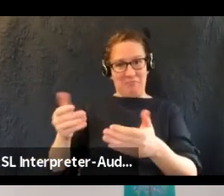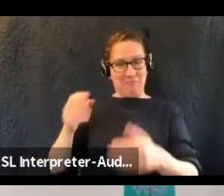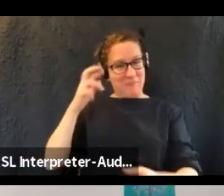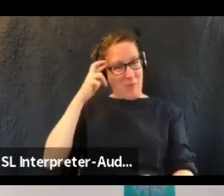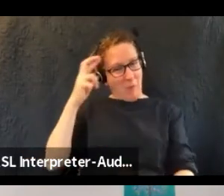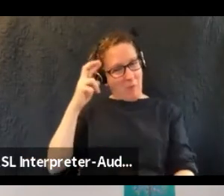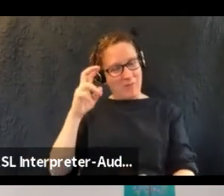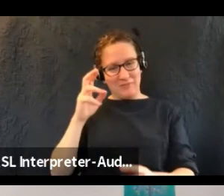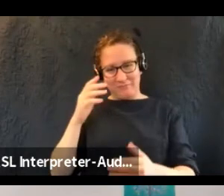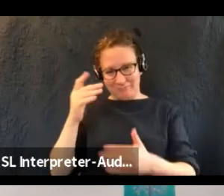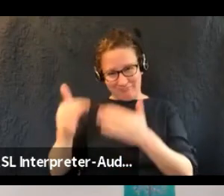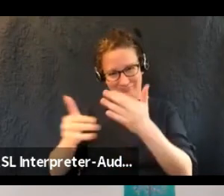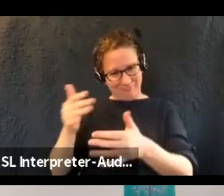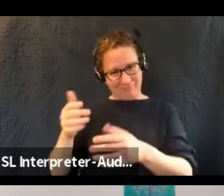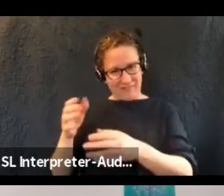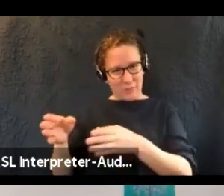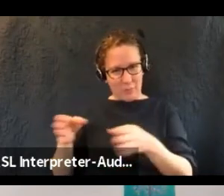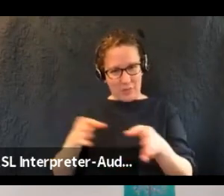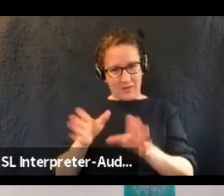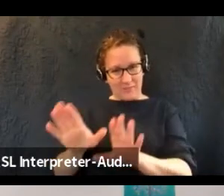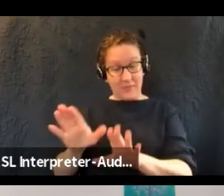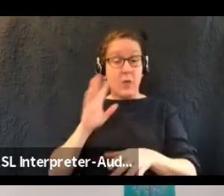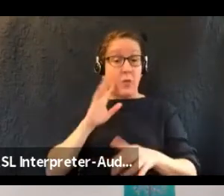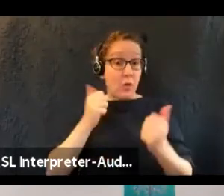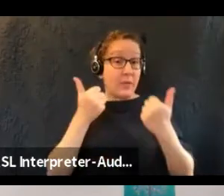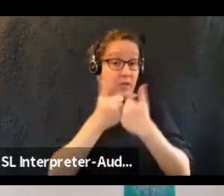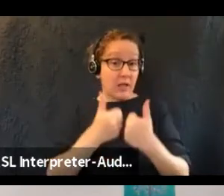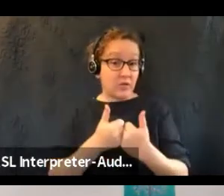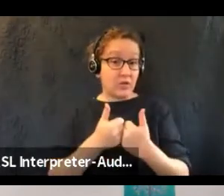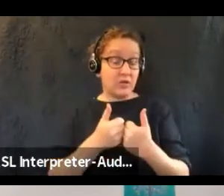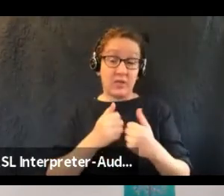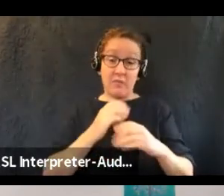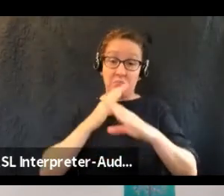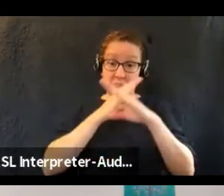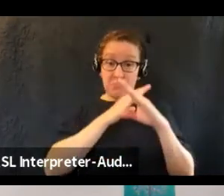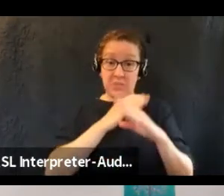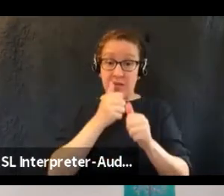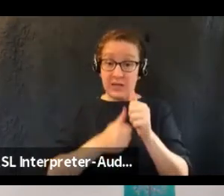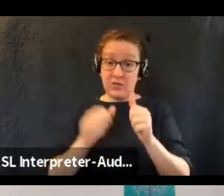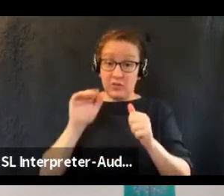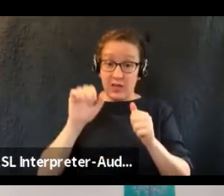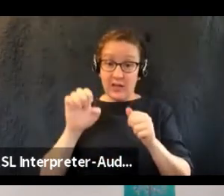There will be challenges and unforeseen hiccups in each case but it's good to view these as